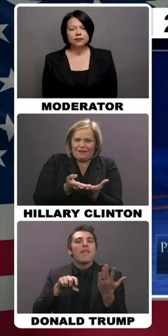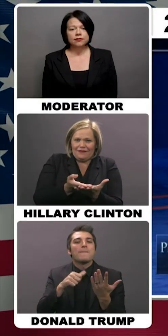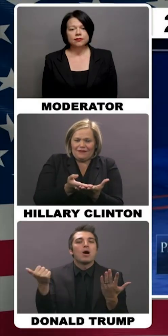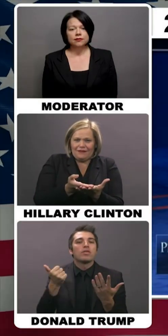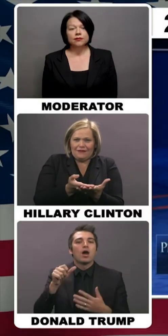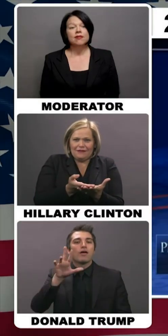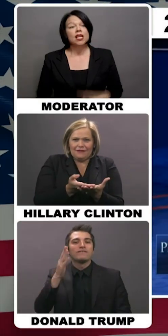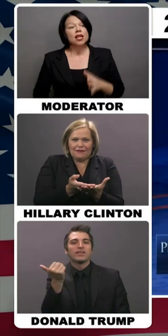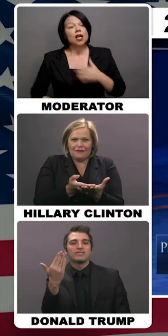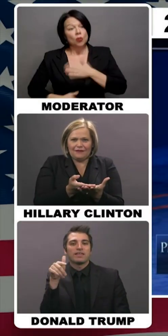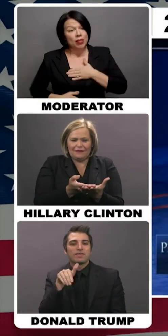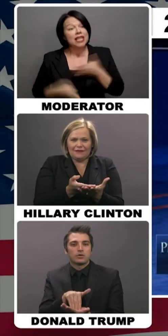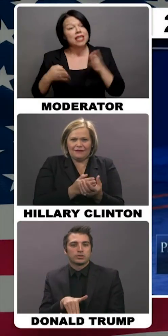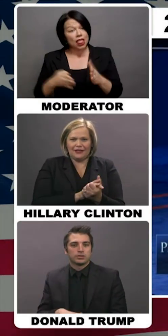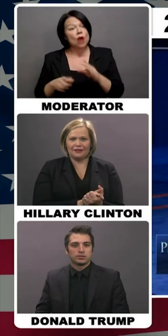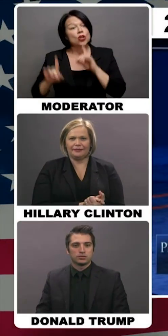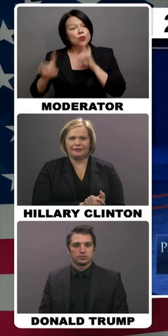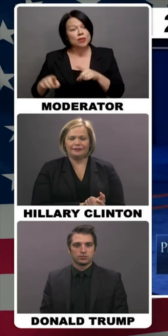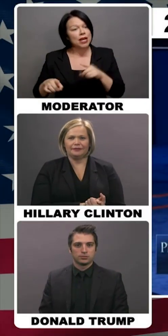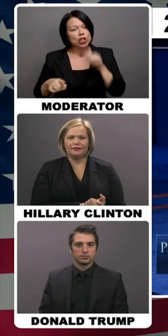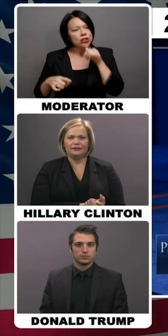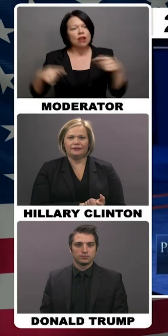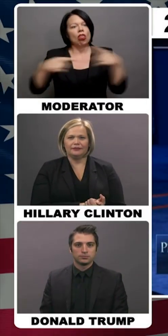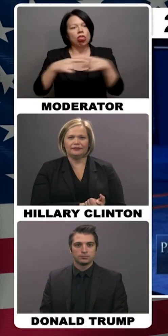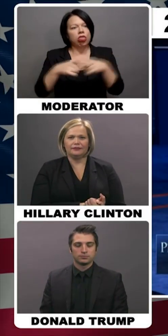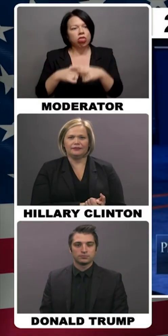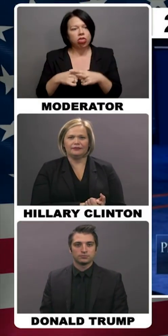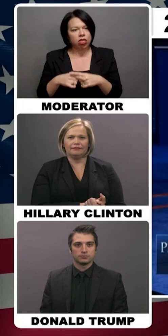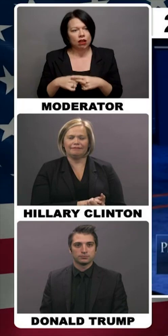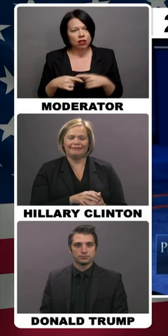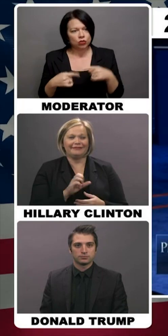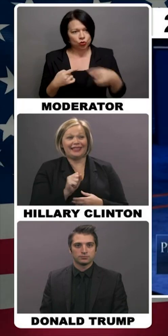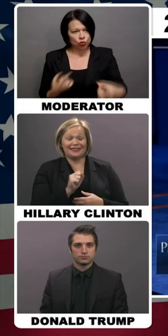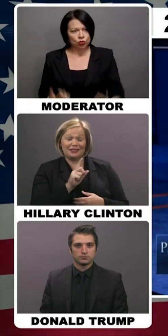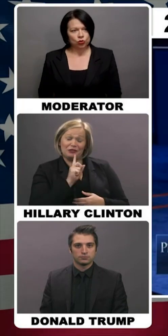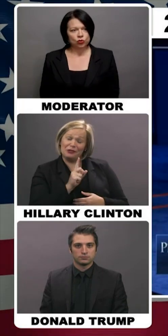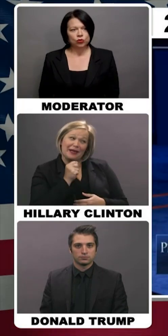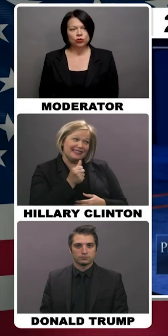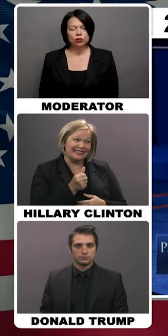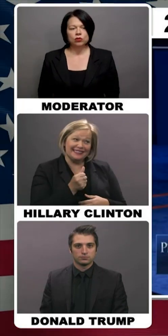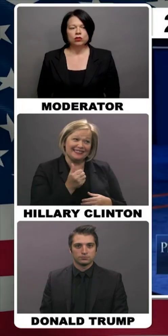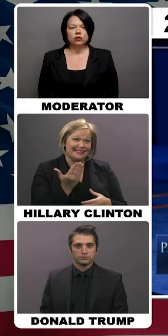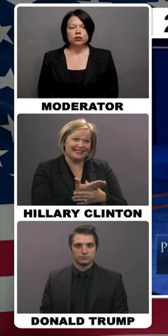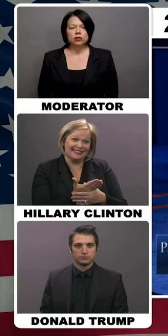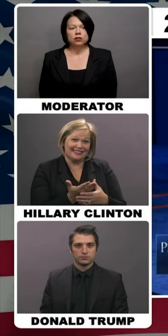please allow her to respond. She didn't talk while you talked. Yes, that's true. I didn't. 'cause you have nothing to say in the first debate.